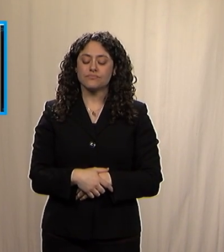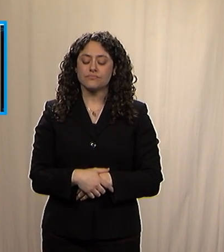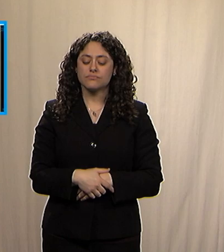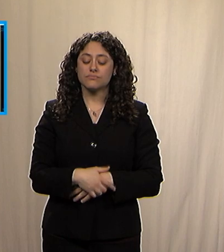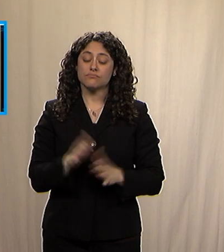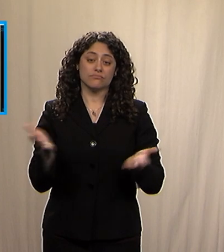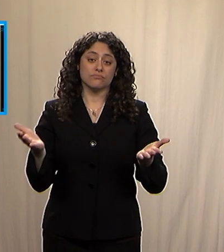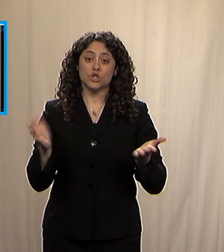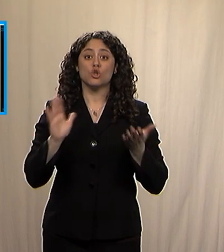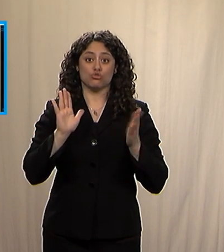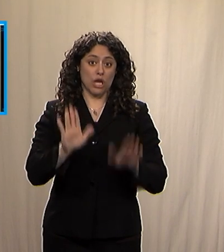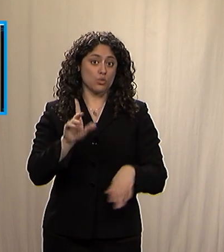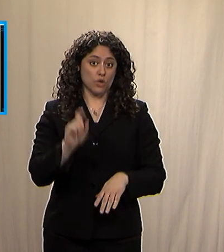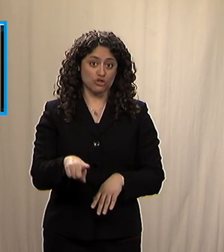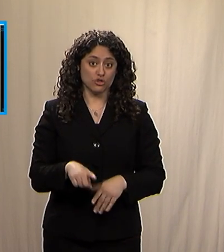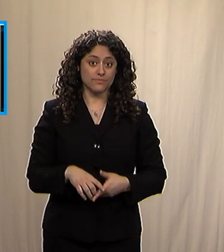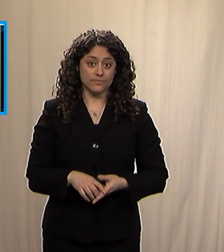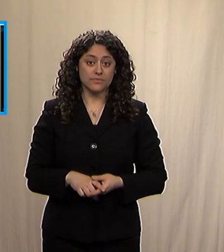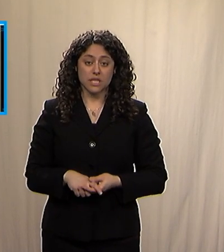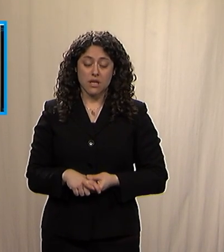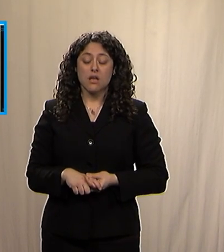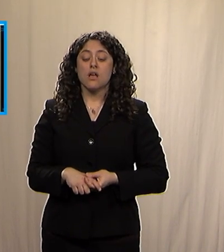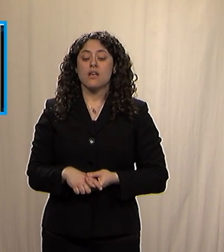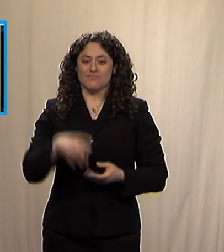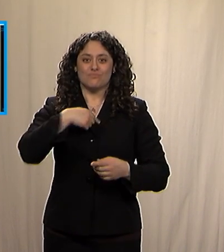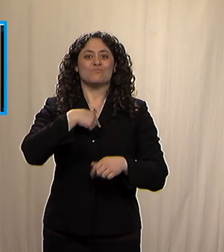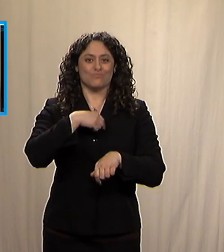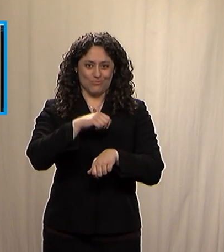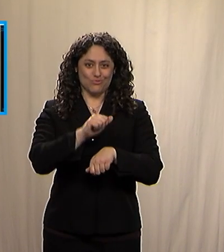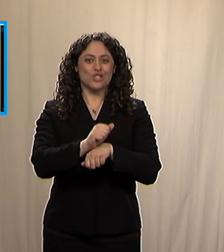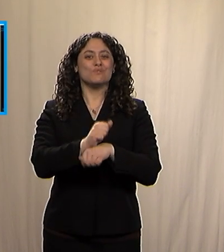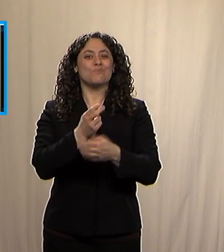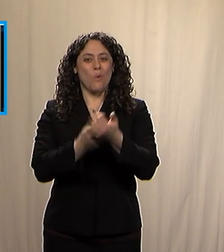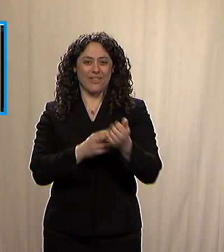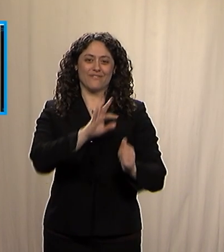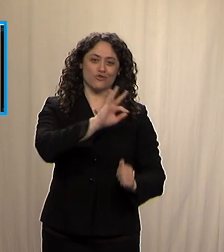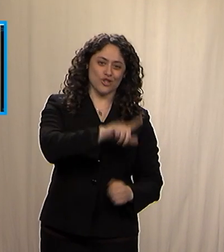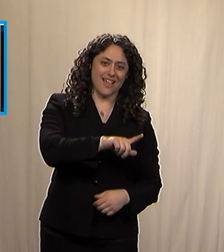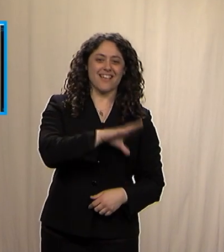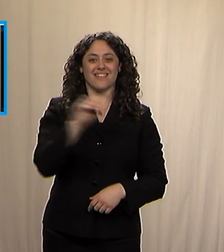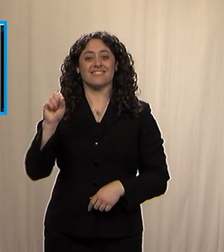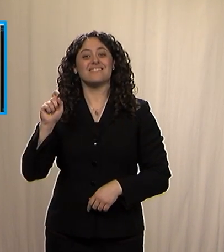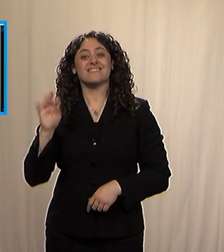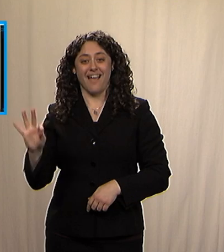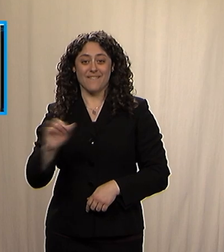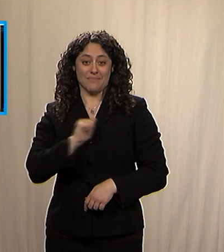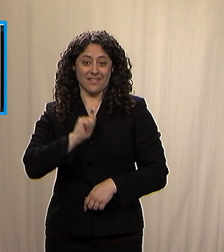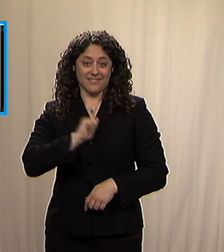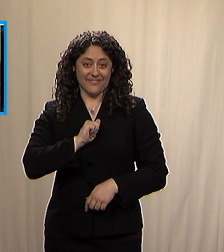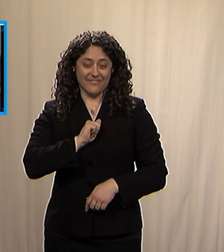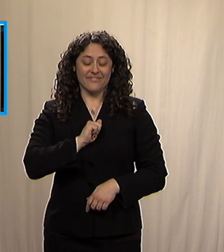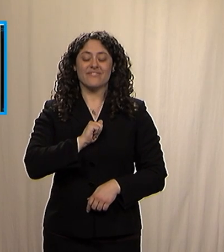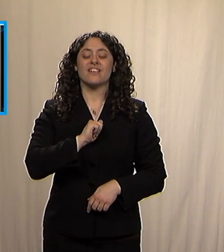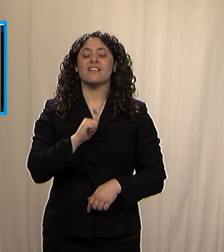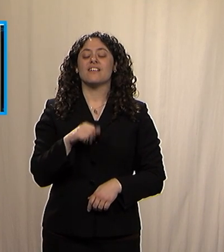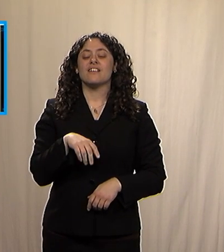I think that's a great question. And having worked in both staff positions and as a freelancer, I see my capability